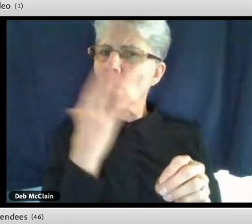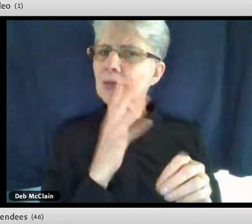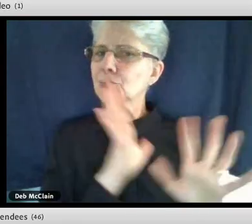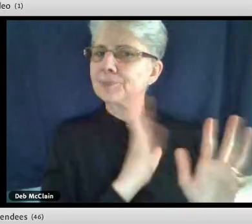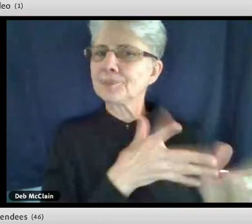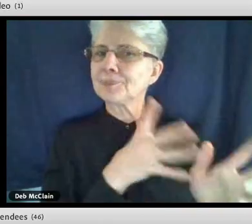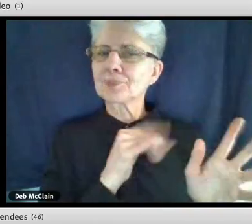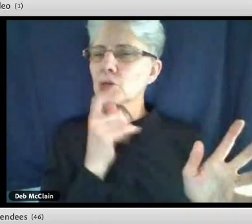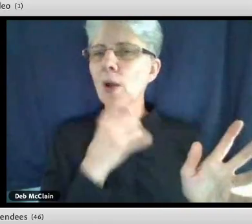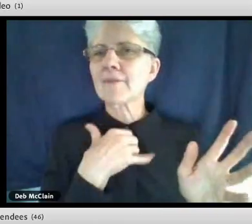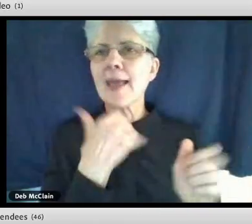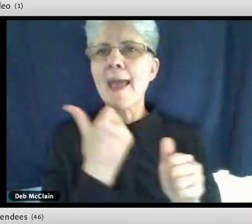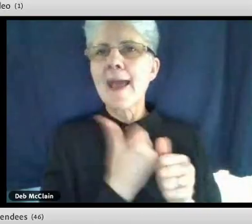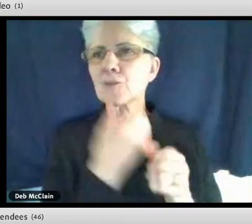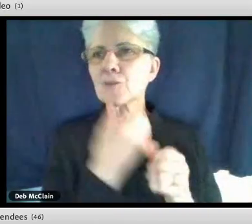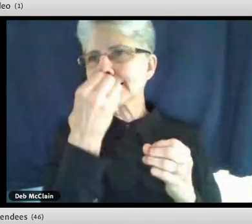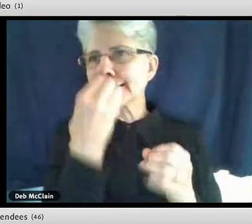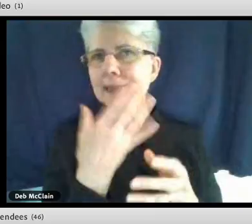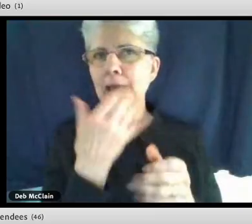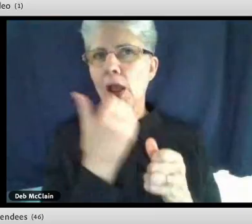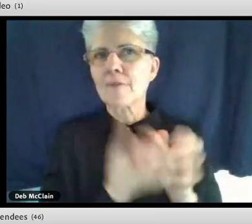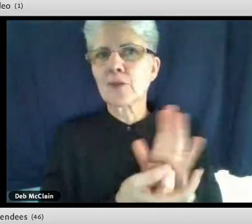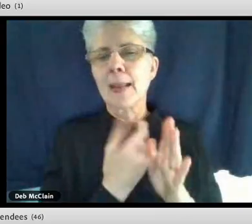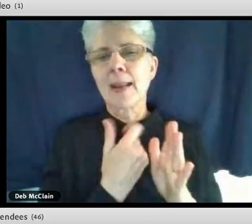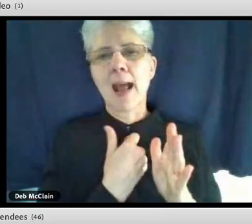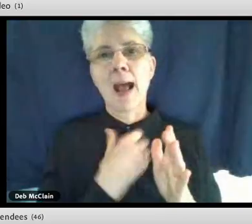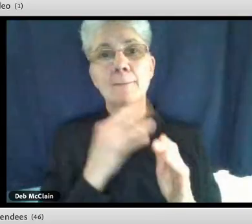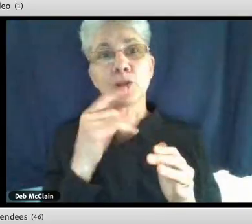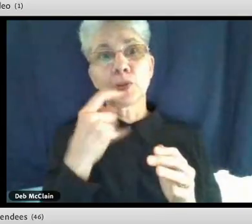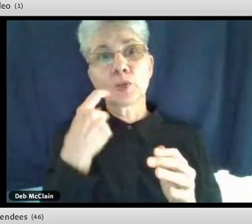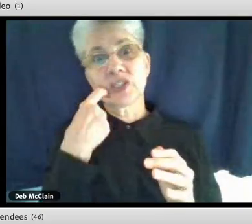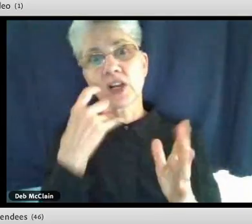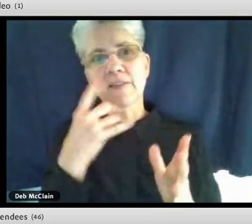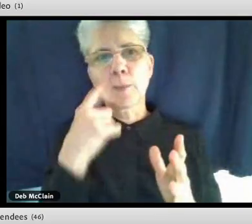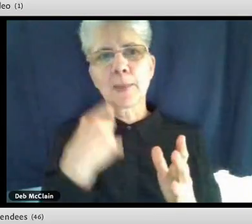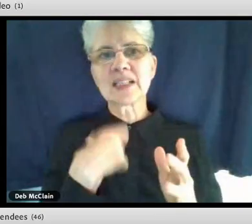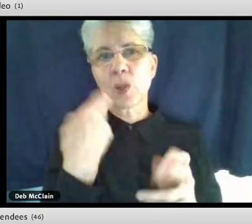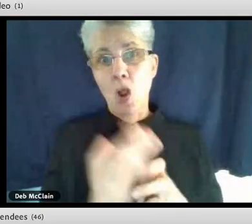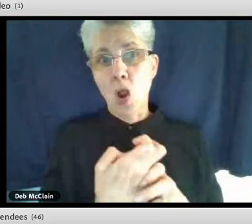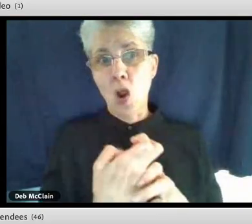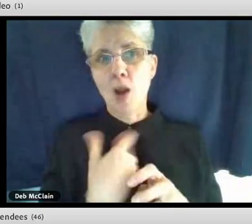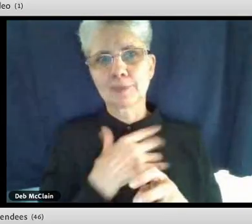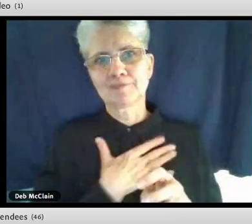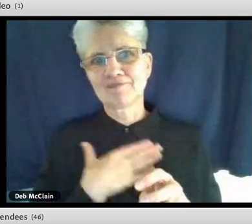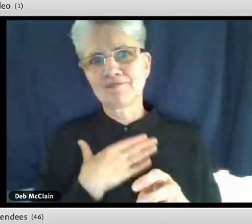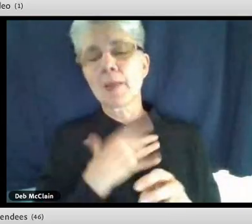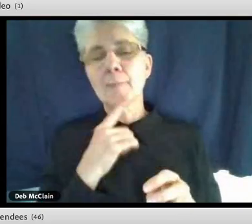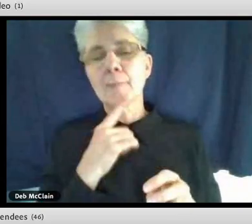but I've managed to do that, and it helps with my anxiety.